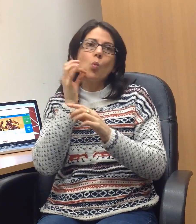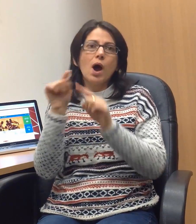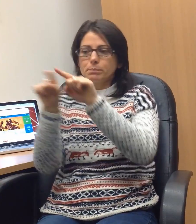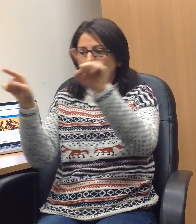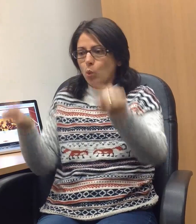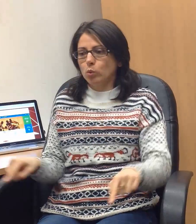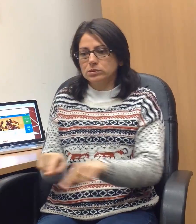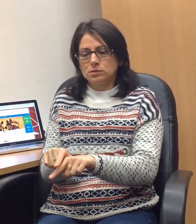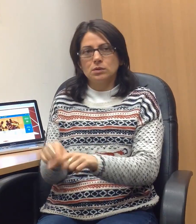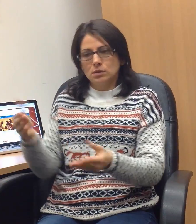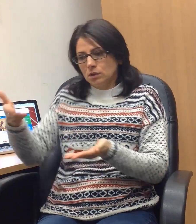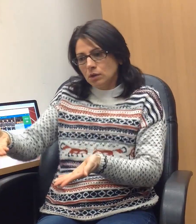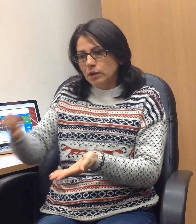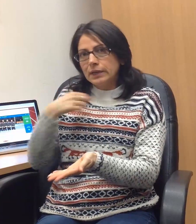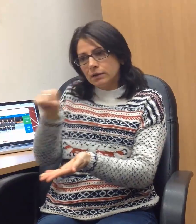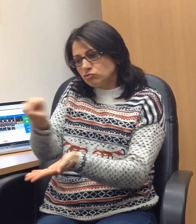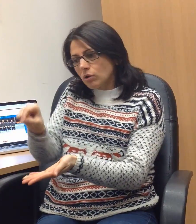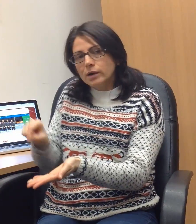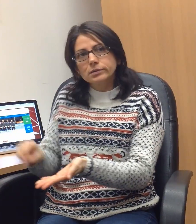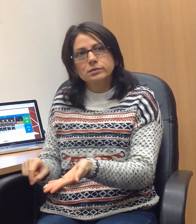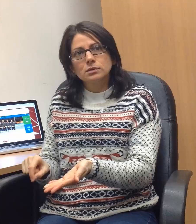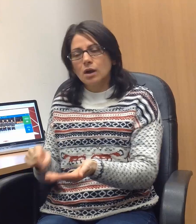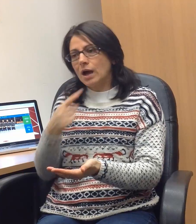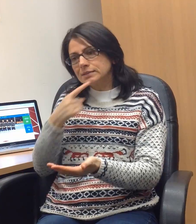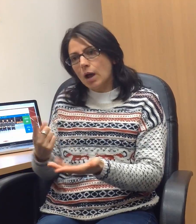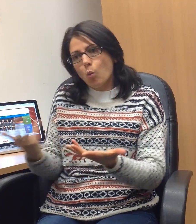Maybe using a whiteboard where he writes notes tell you